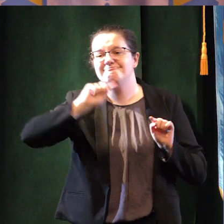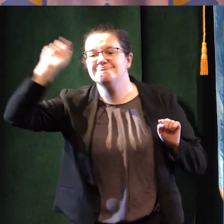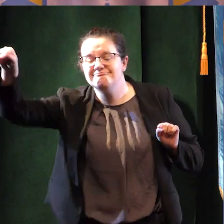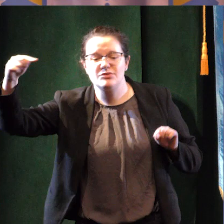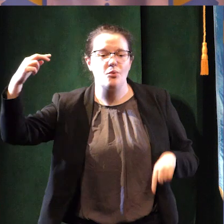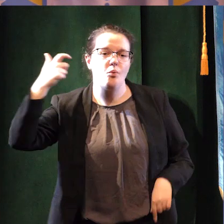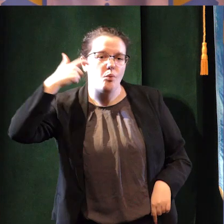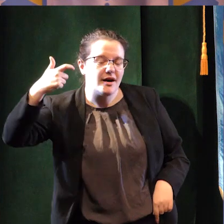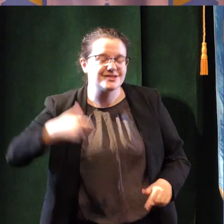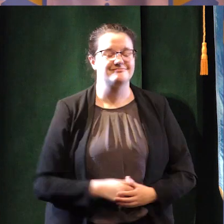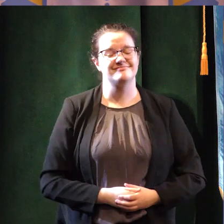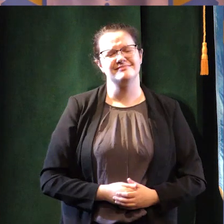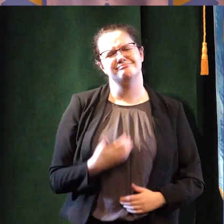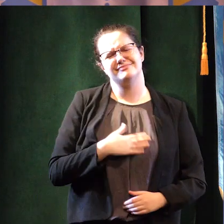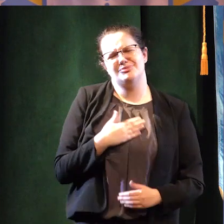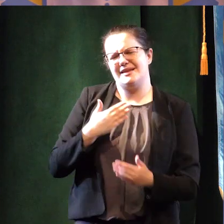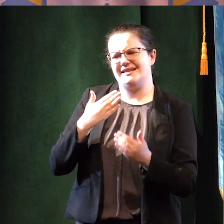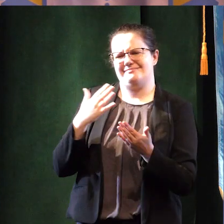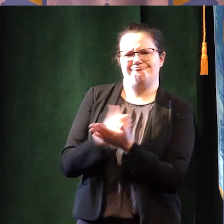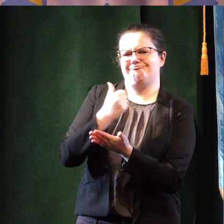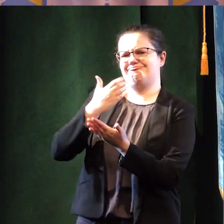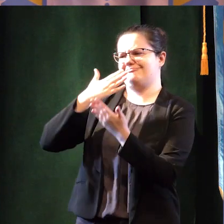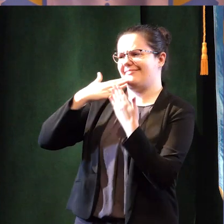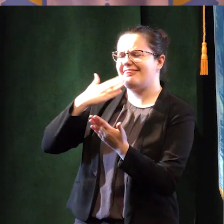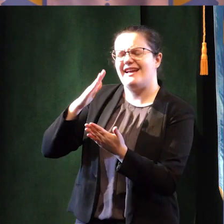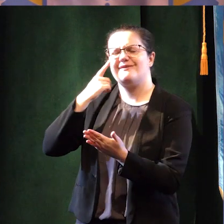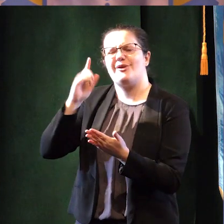moment and express your gratitude of their unending support